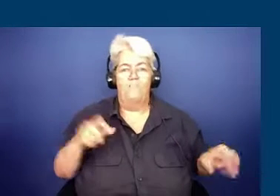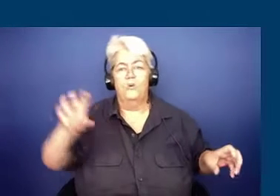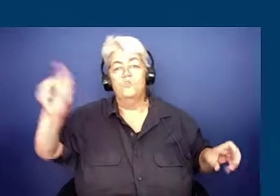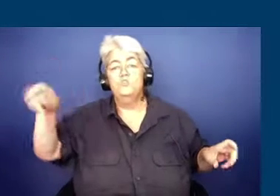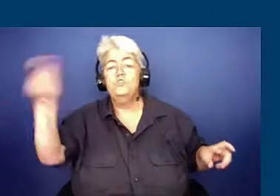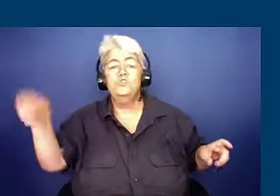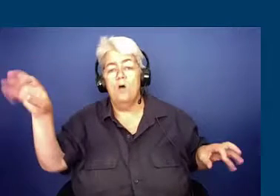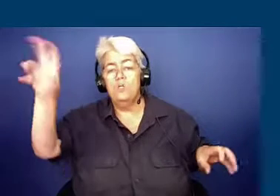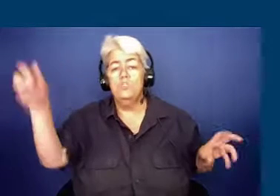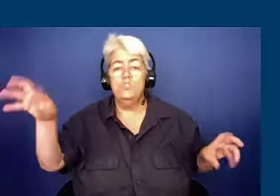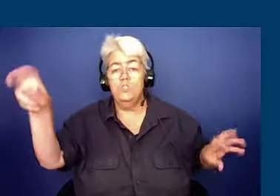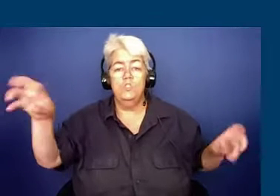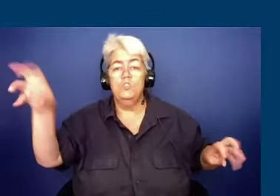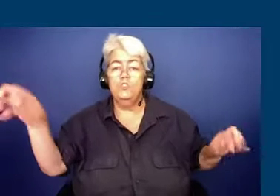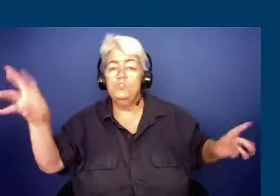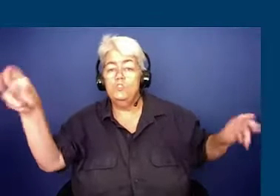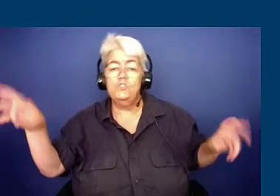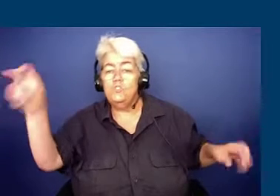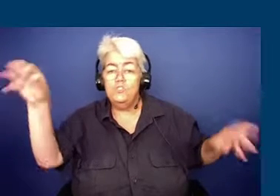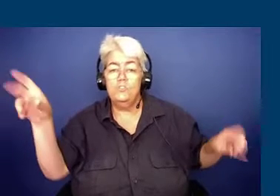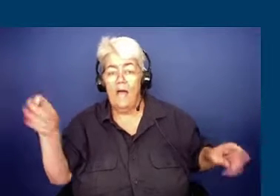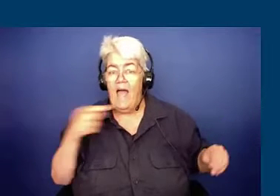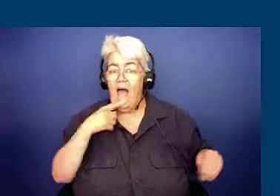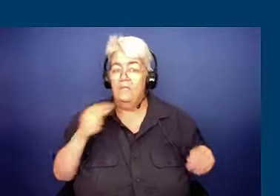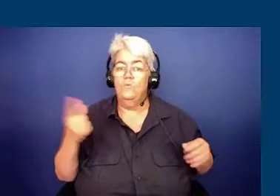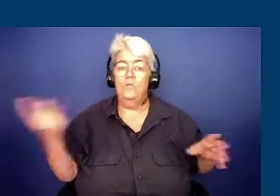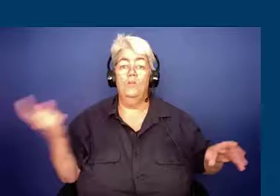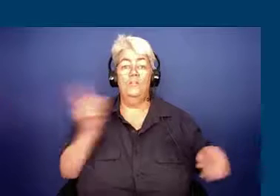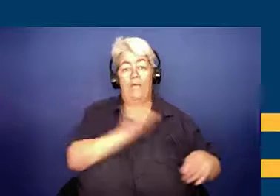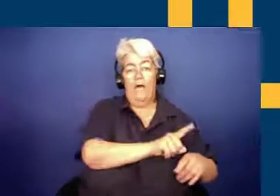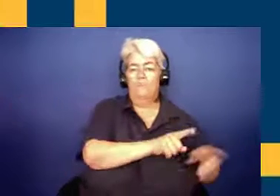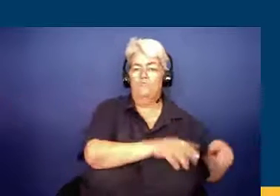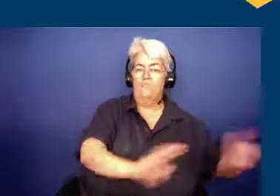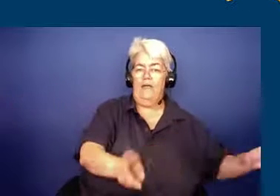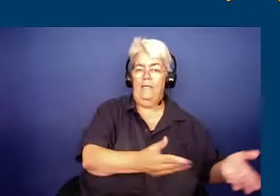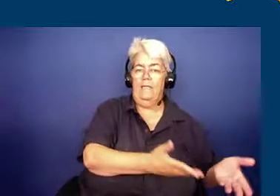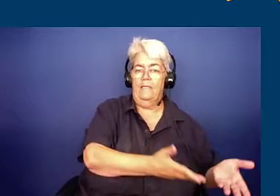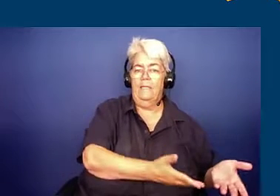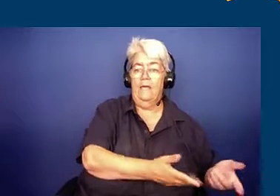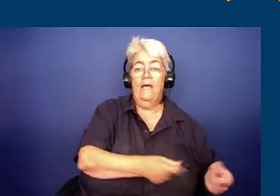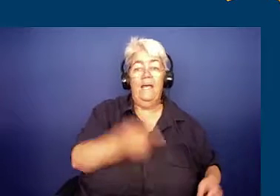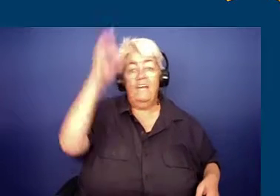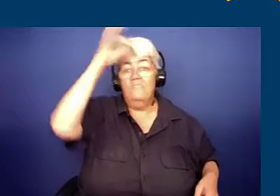experiences with Canvas easier. If you don't know that this is happening, then you might think there